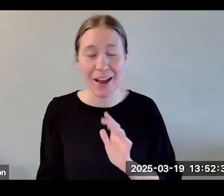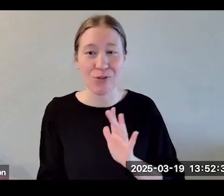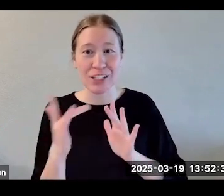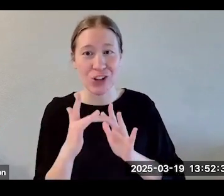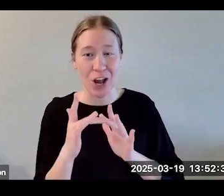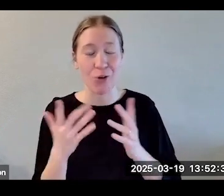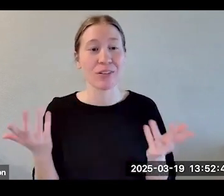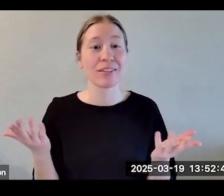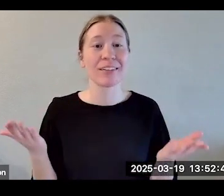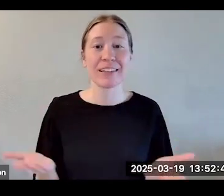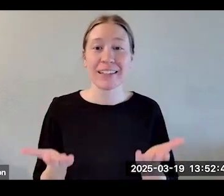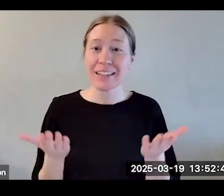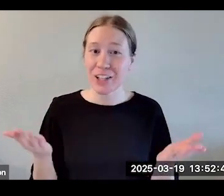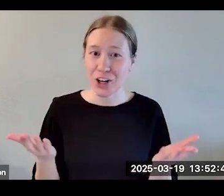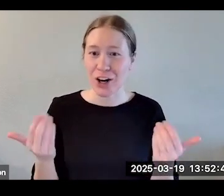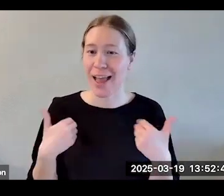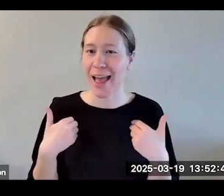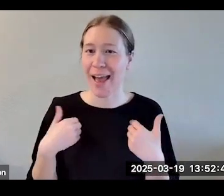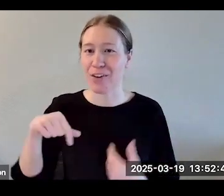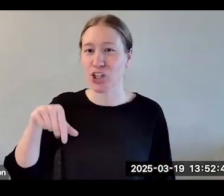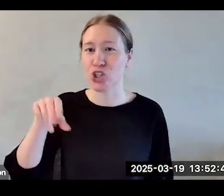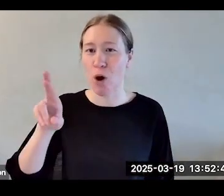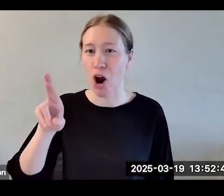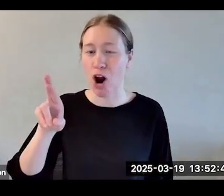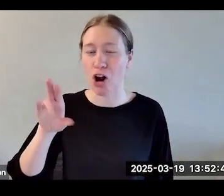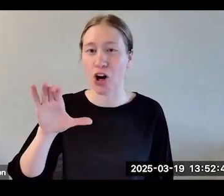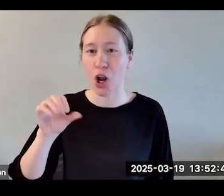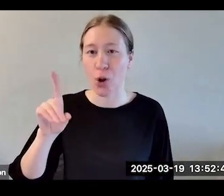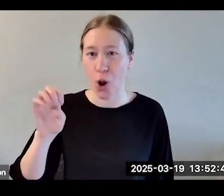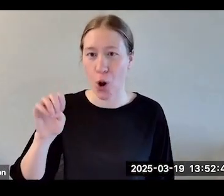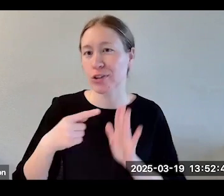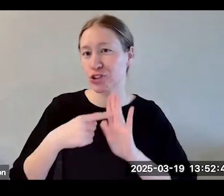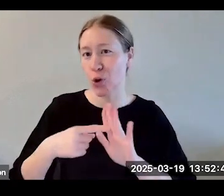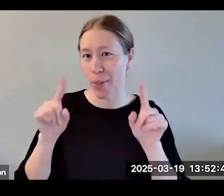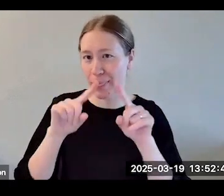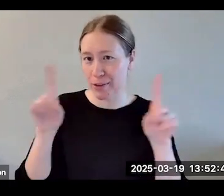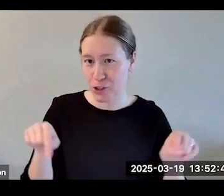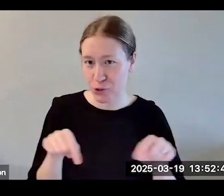So I have a QR code on the screen right now, which provides a link